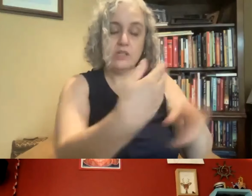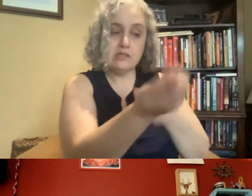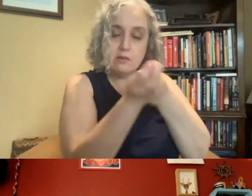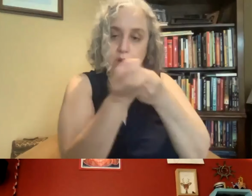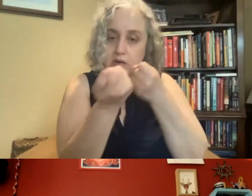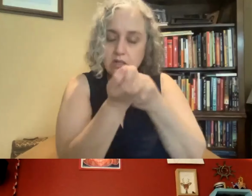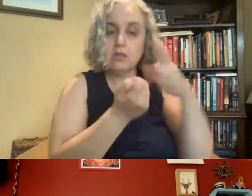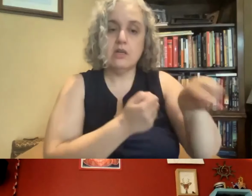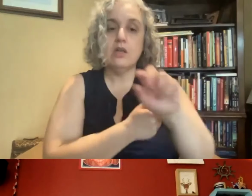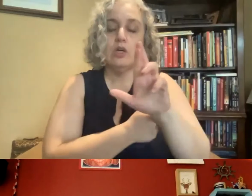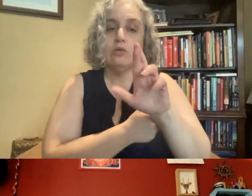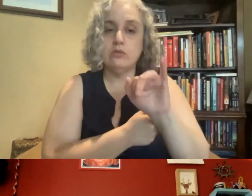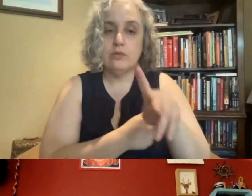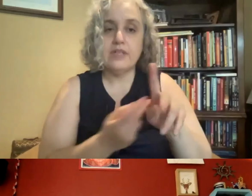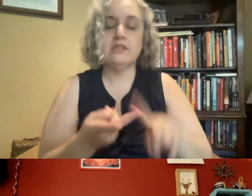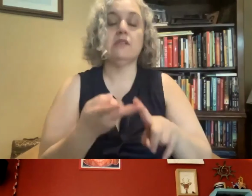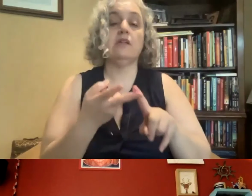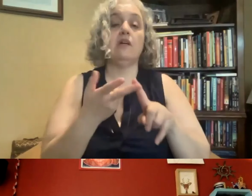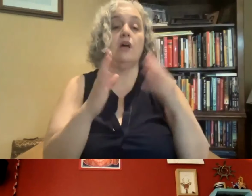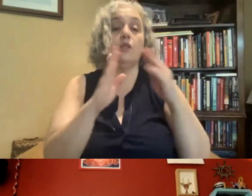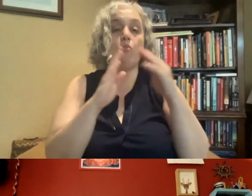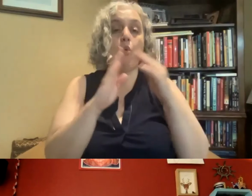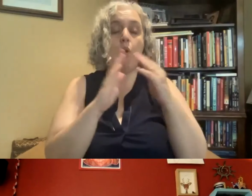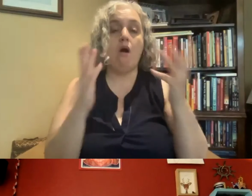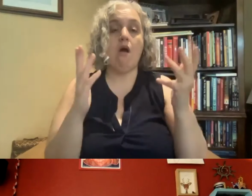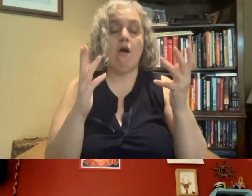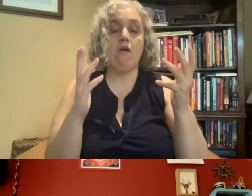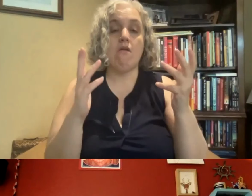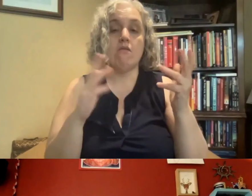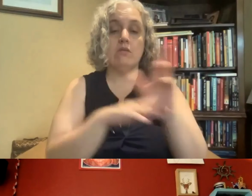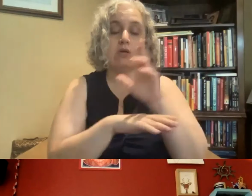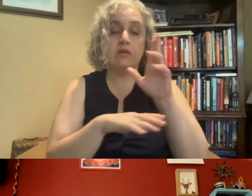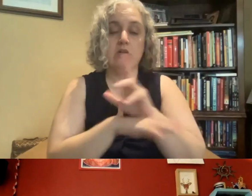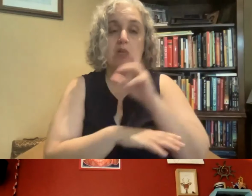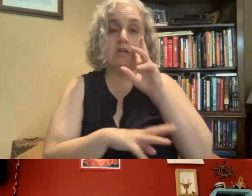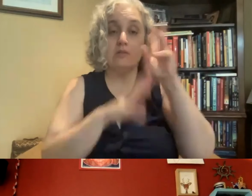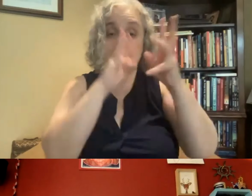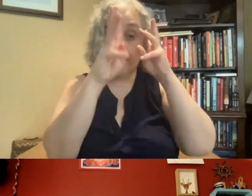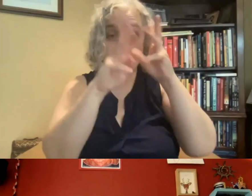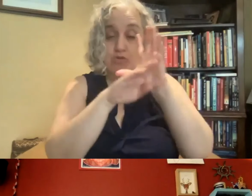but also have the most compelling uses of any innovation that we need to make.